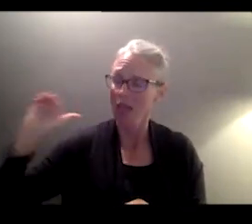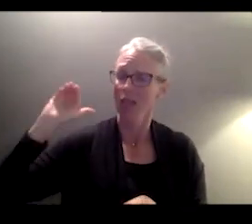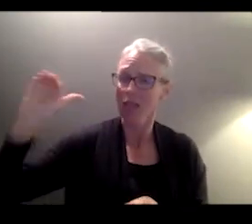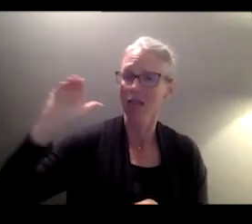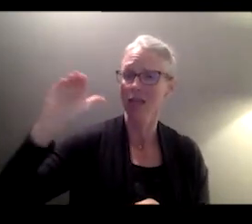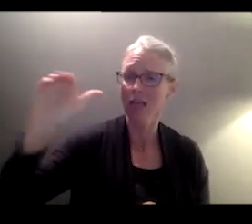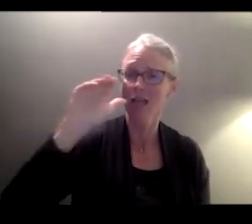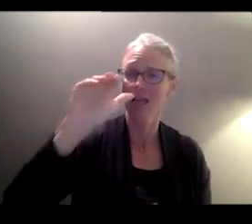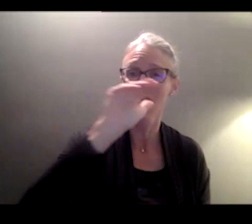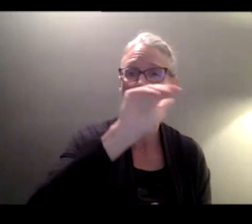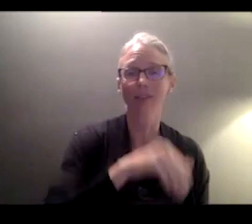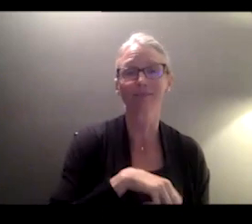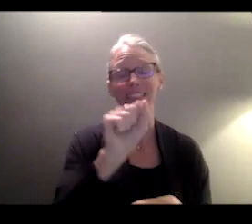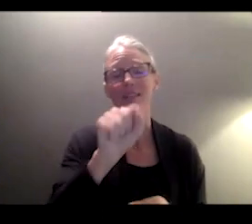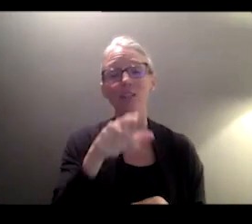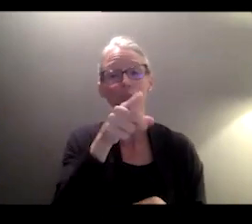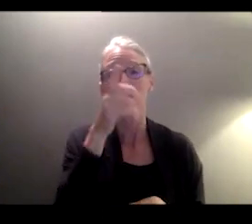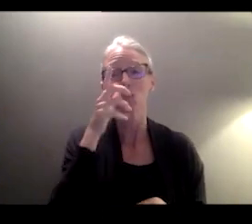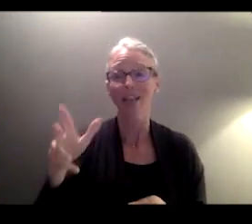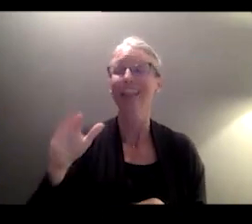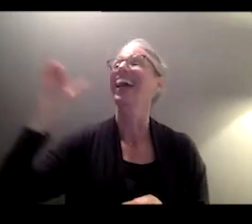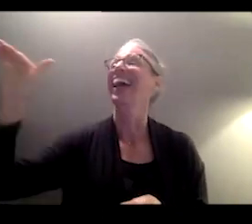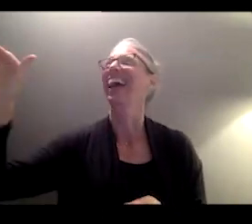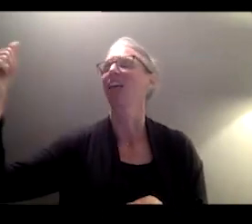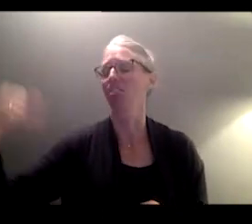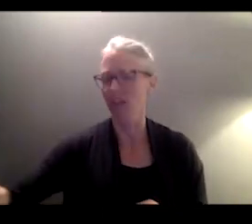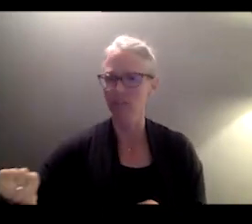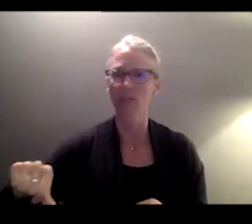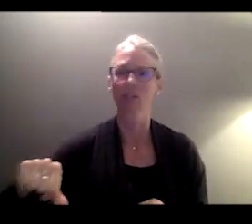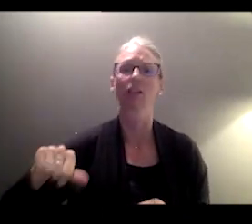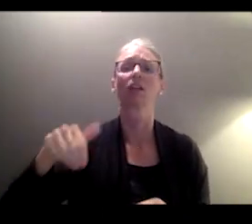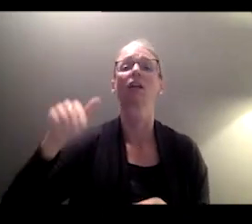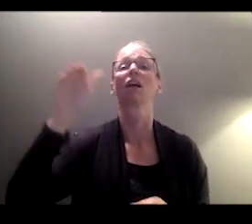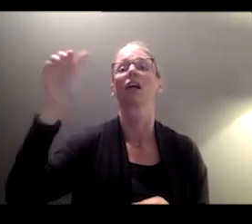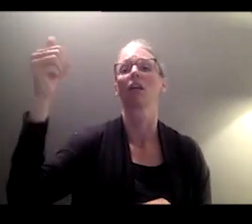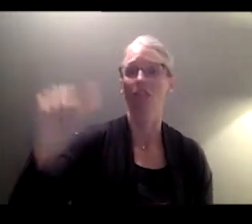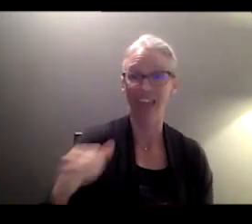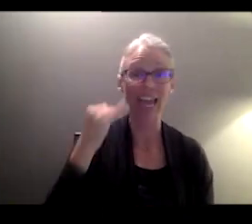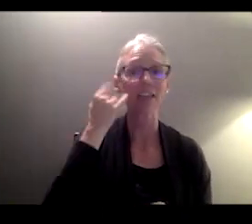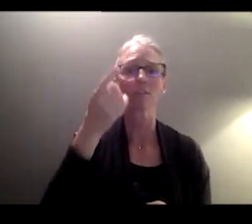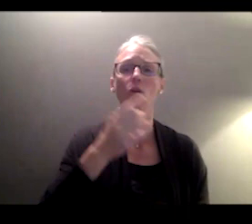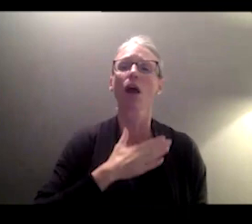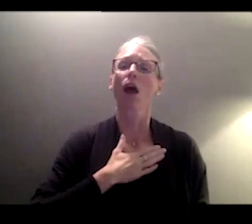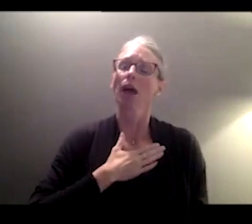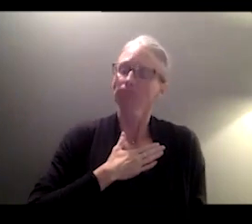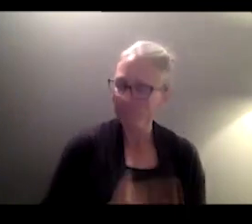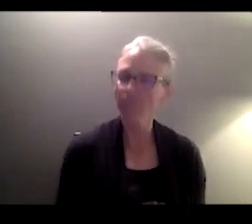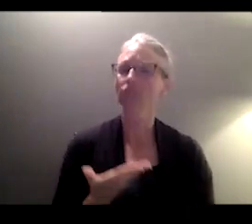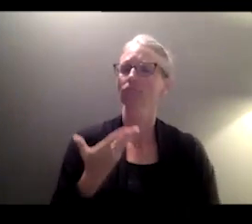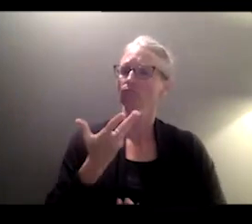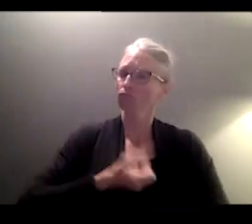When you're sharing and being vulnerable, about your story or people, you know, but sometimes it feels like that.